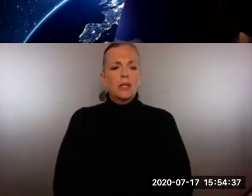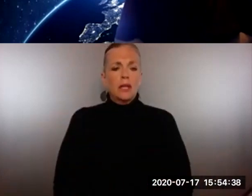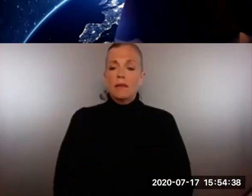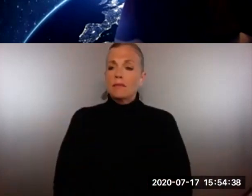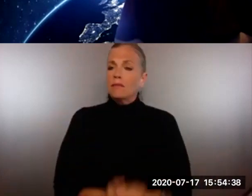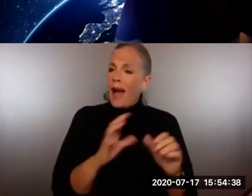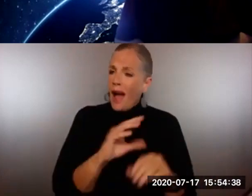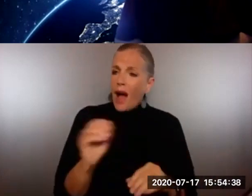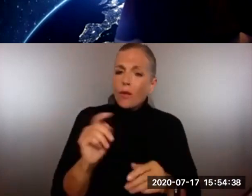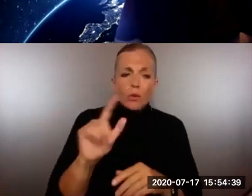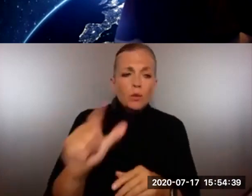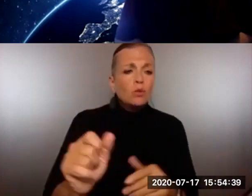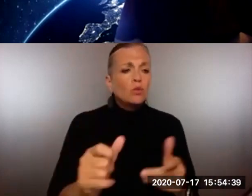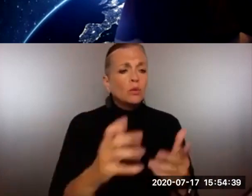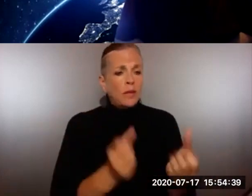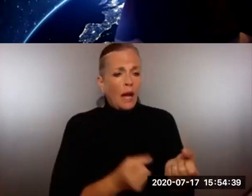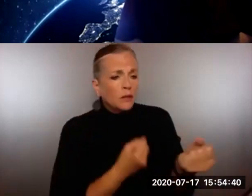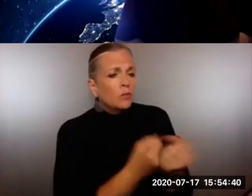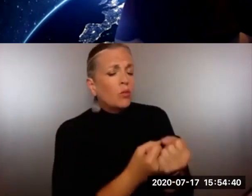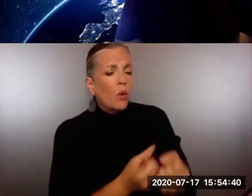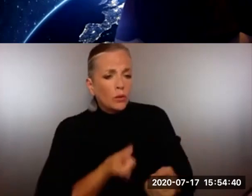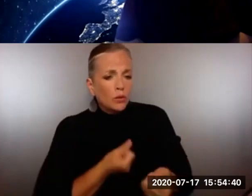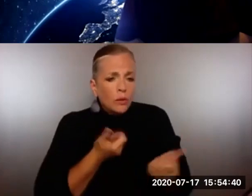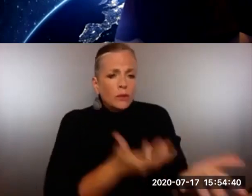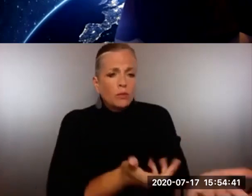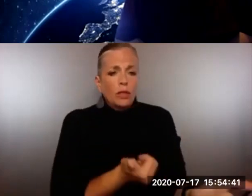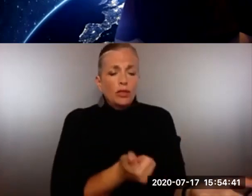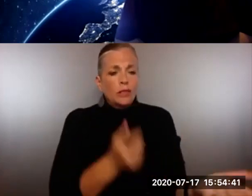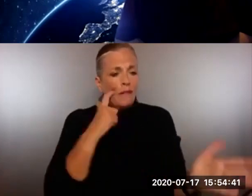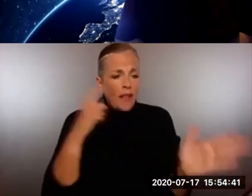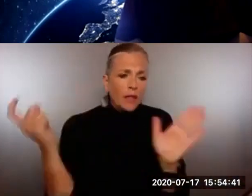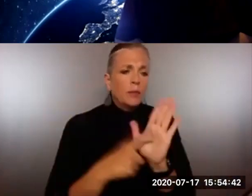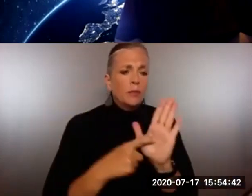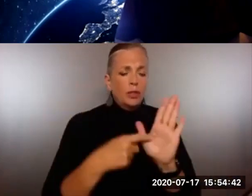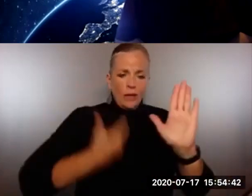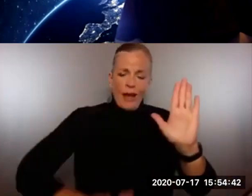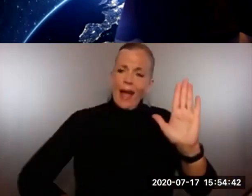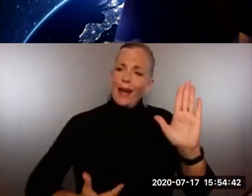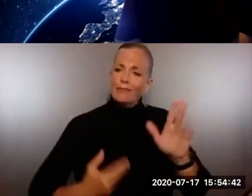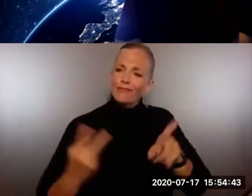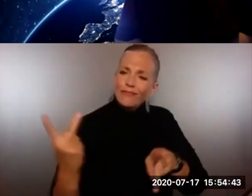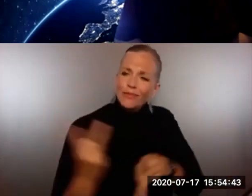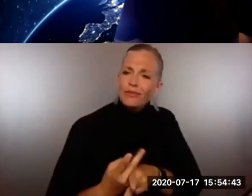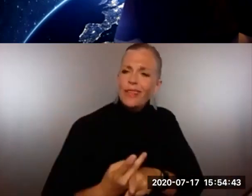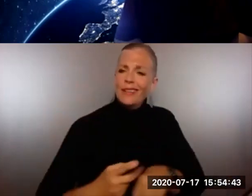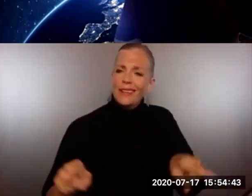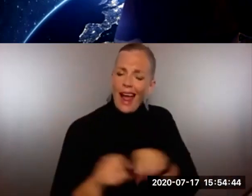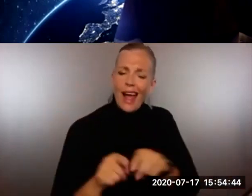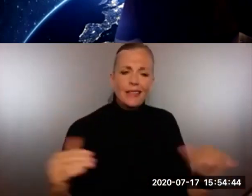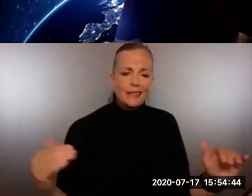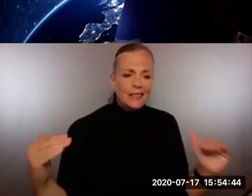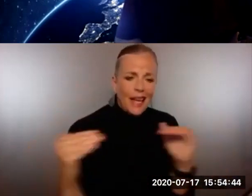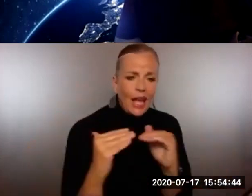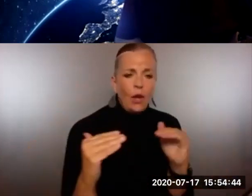and therefore to be recognized and treated as equals of all others.